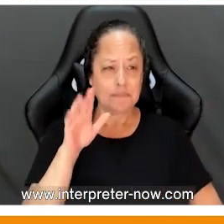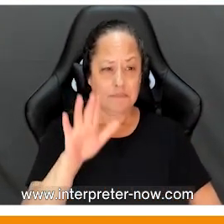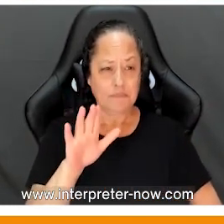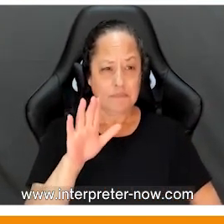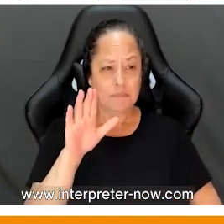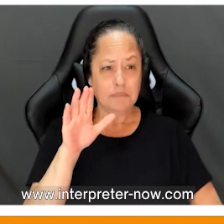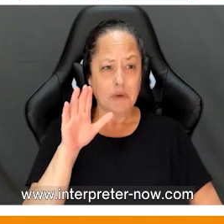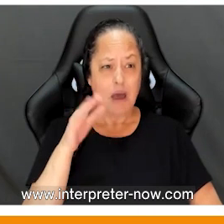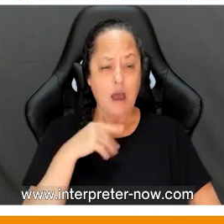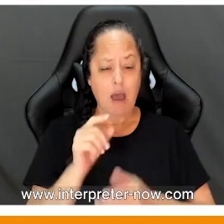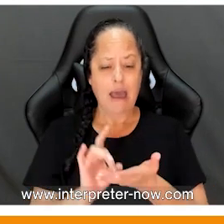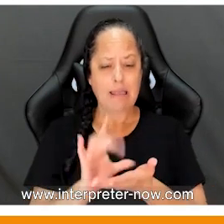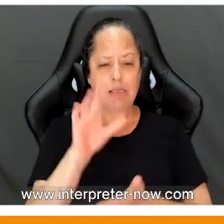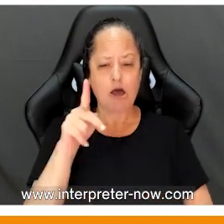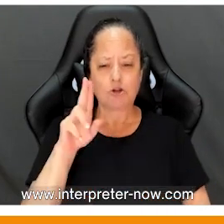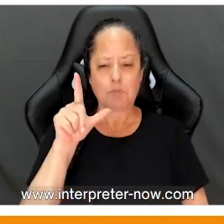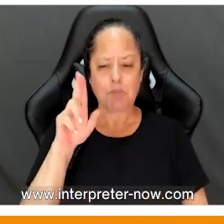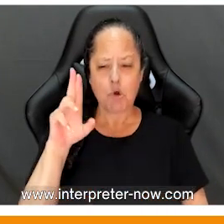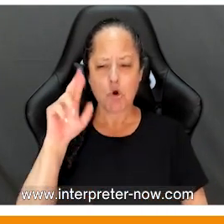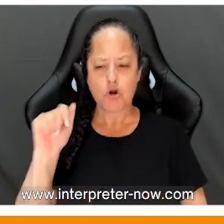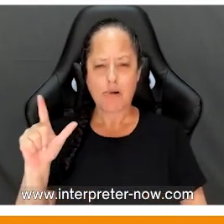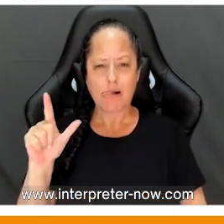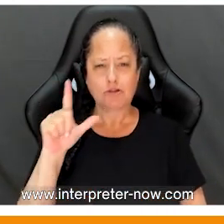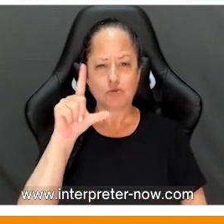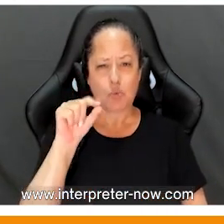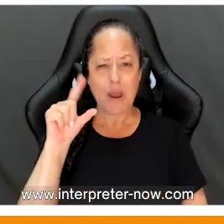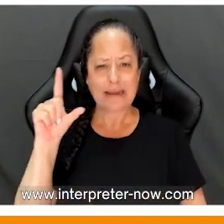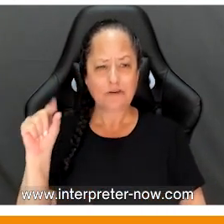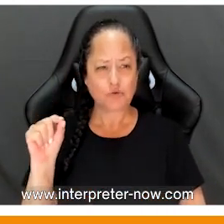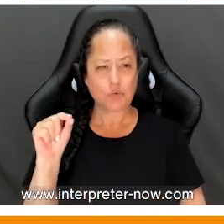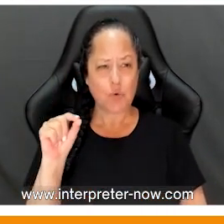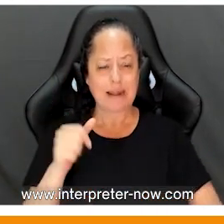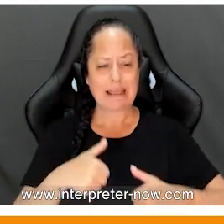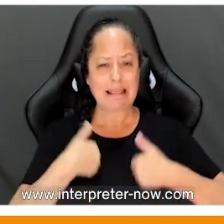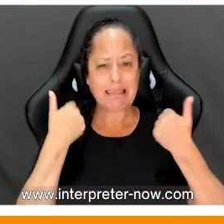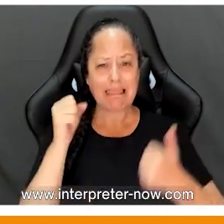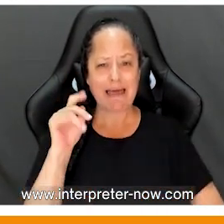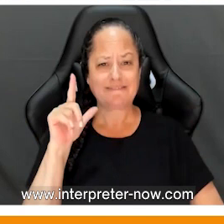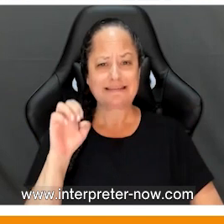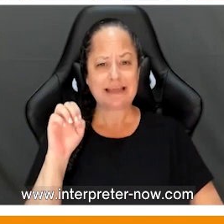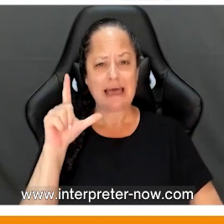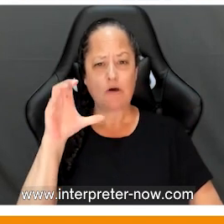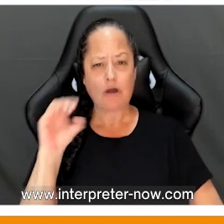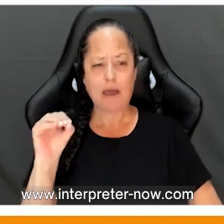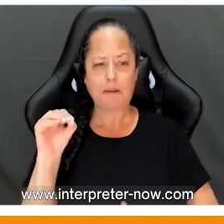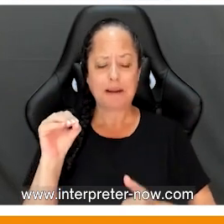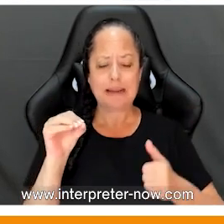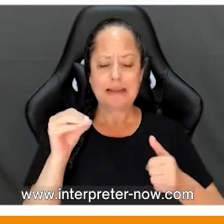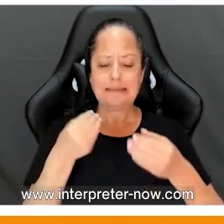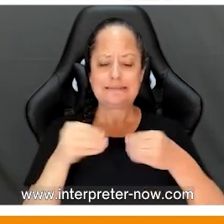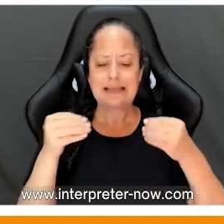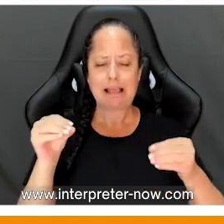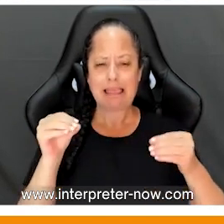So I launched Plurawl in 2020, as a lifestyle company selling art and apparel,